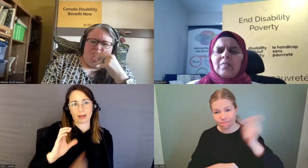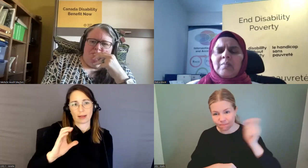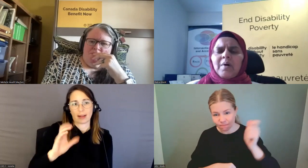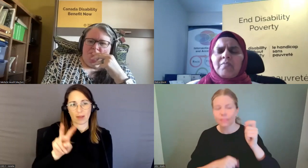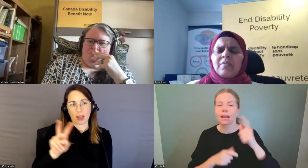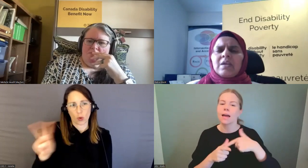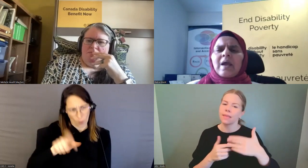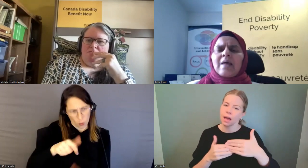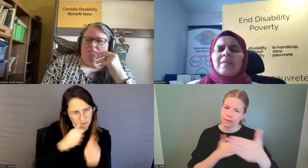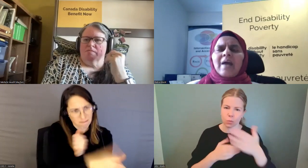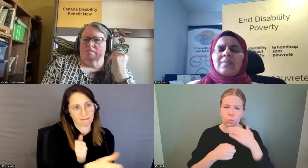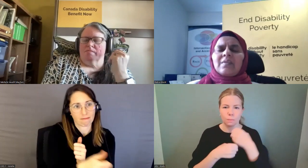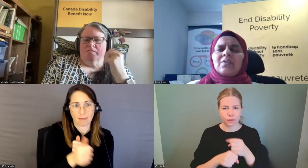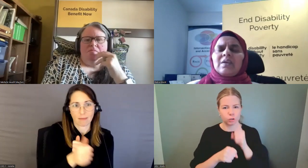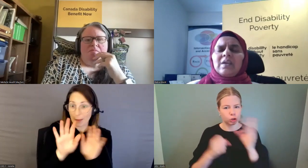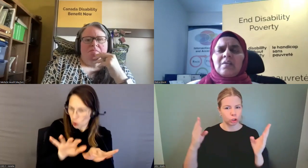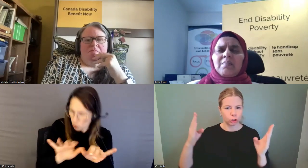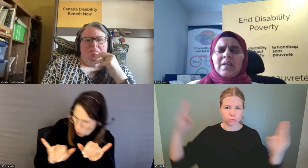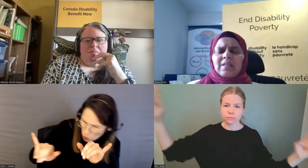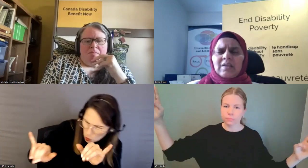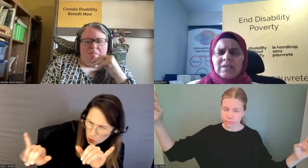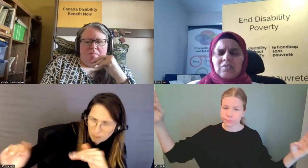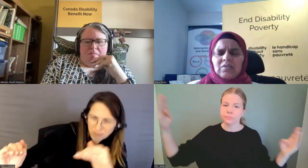POVERTY HAS ACCESS TO THE INCOME THAT THEY NEED.